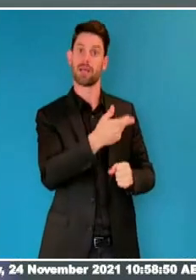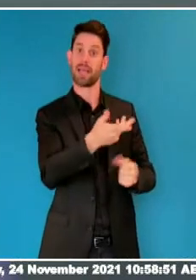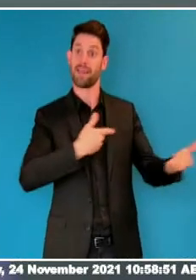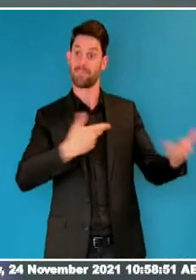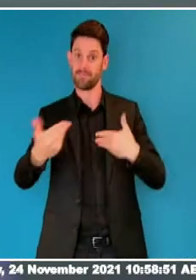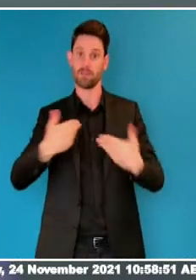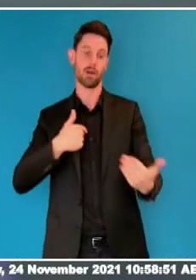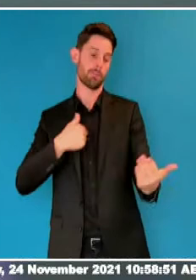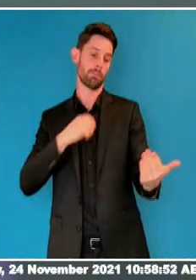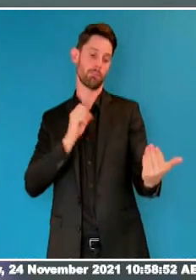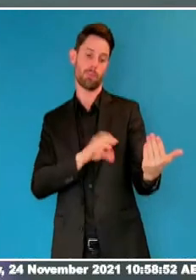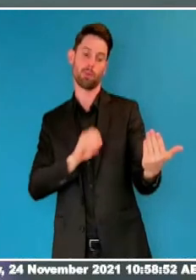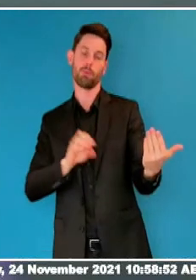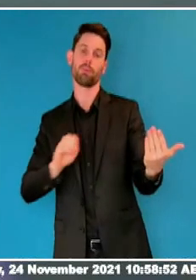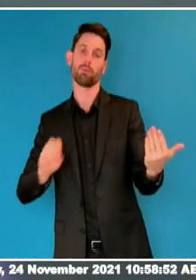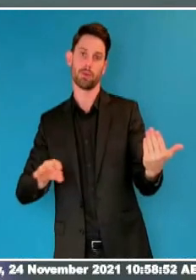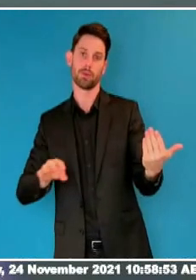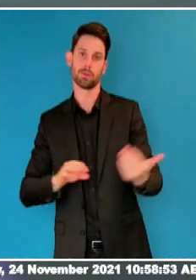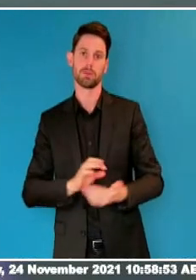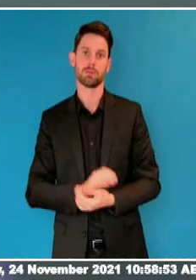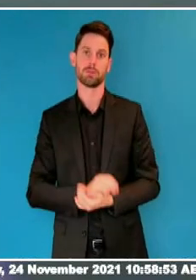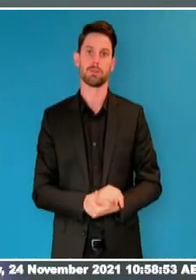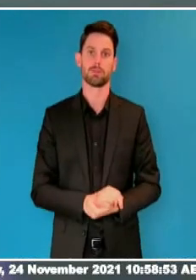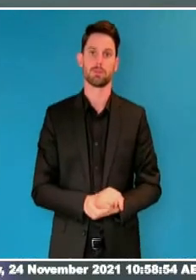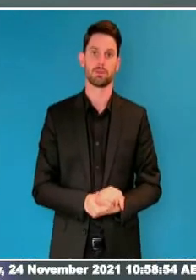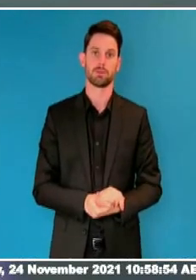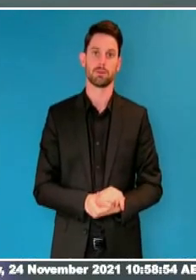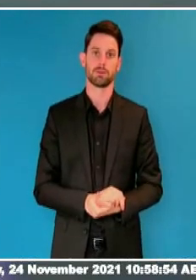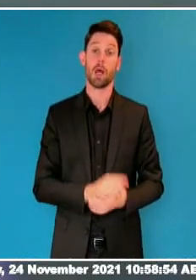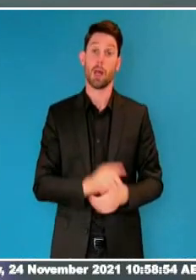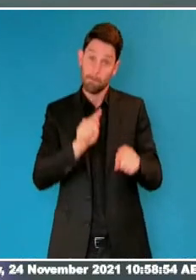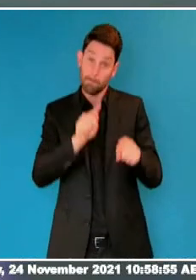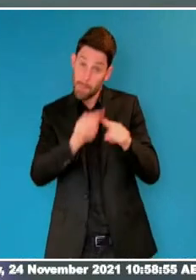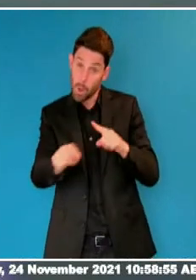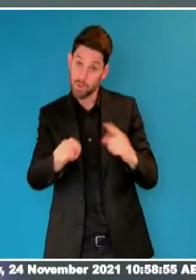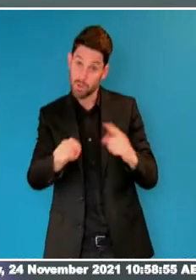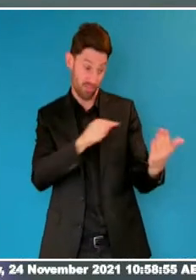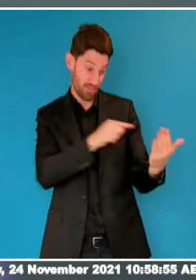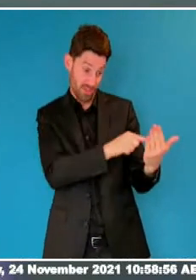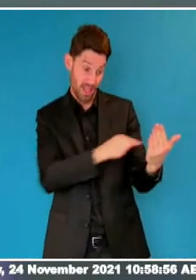Again, I emphasise, most of these are going to be for employees that aren't directly